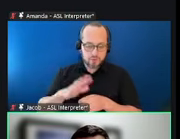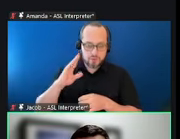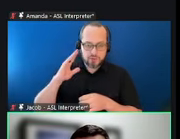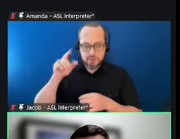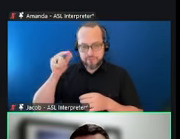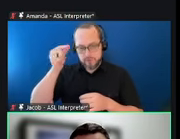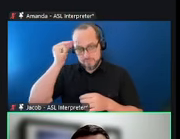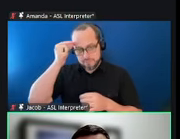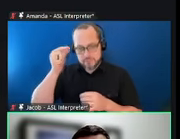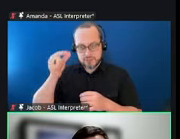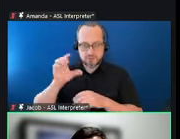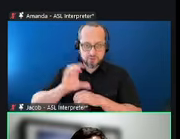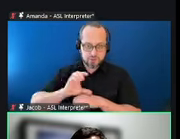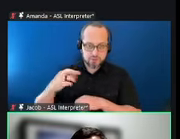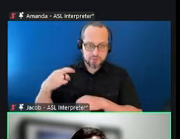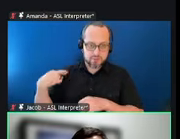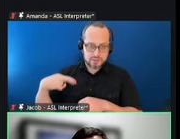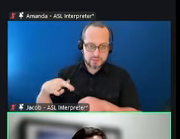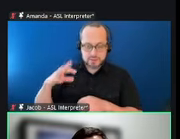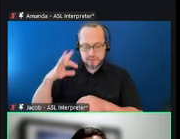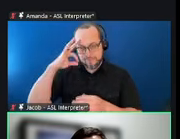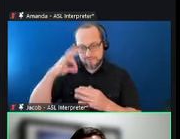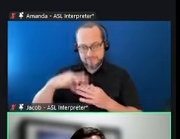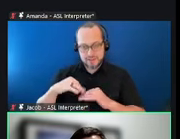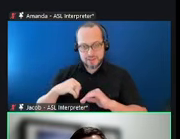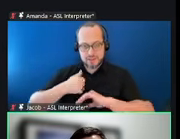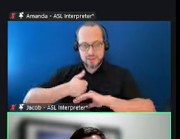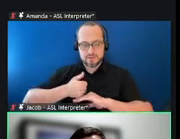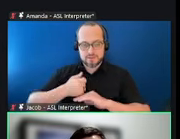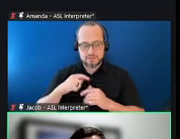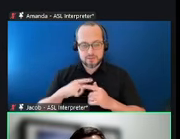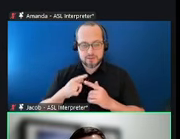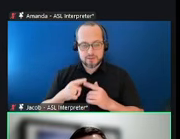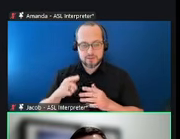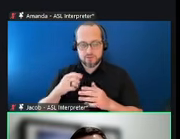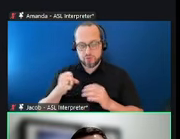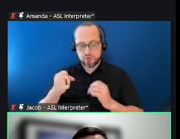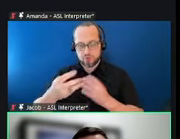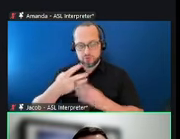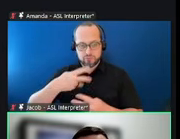social service agencies, and residents throughout the region. Over the coming months, we'll be